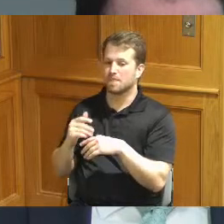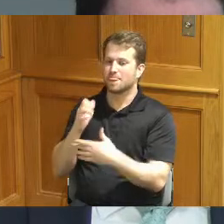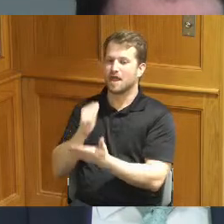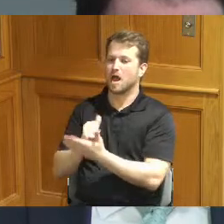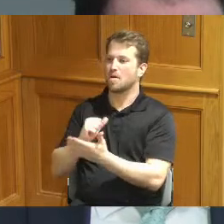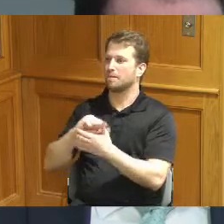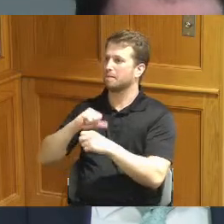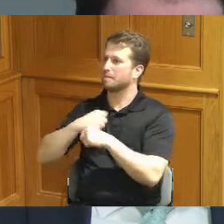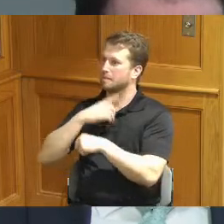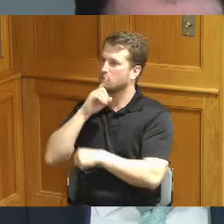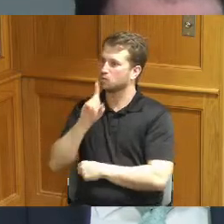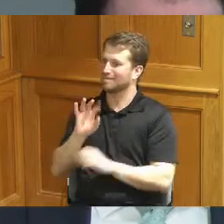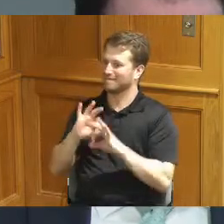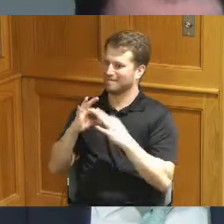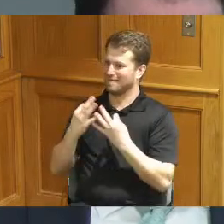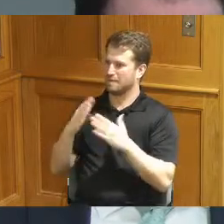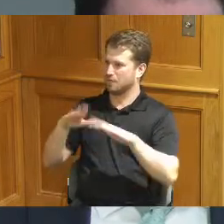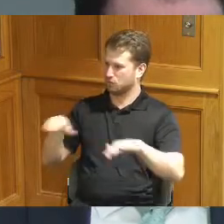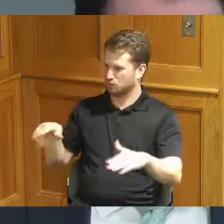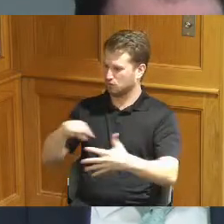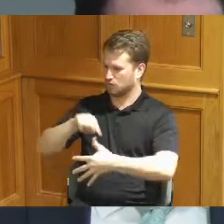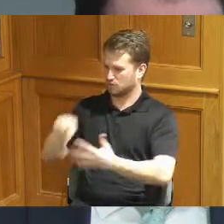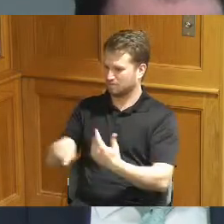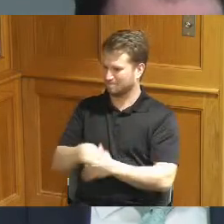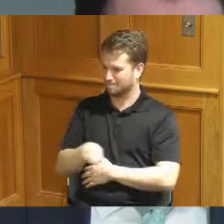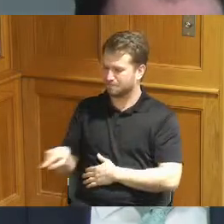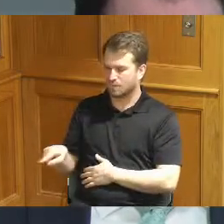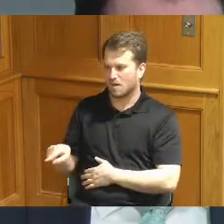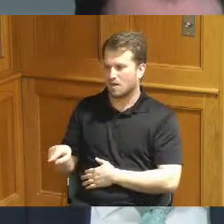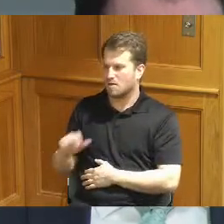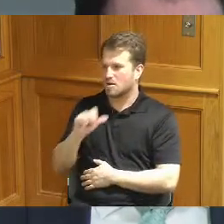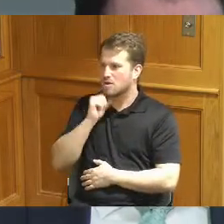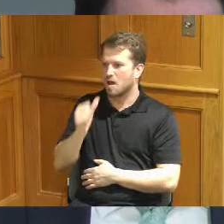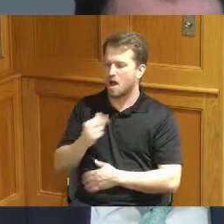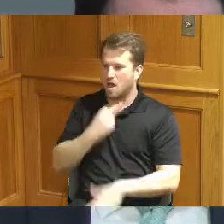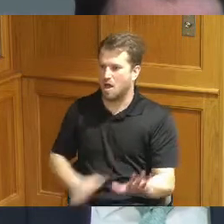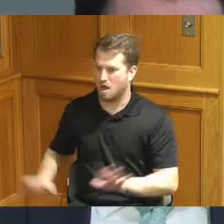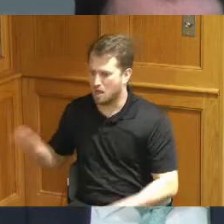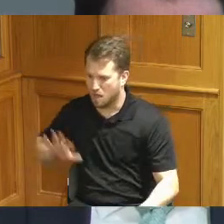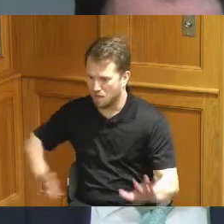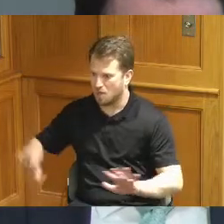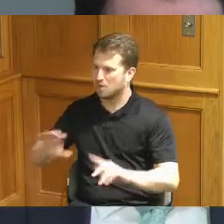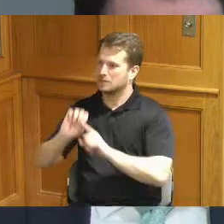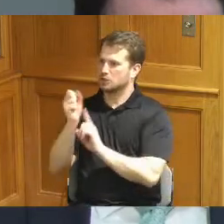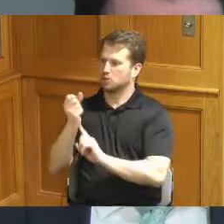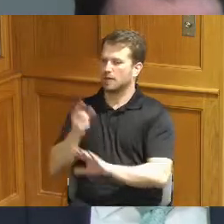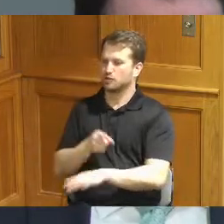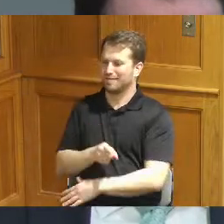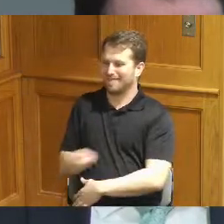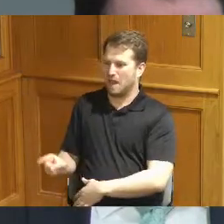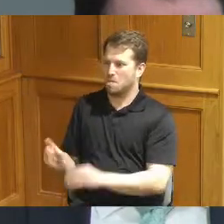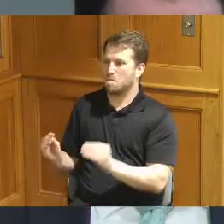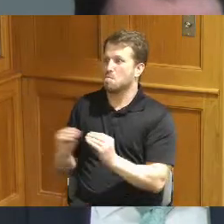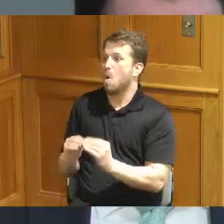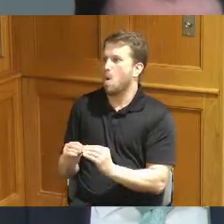that families and children don't wind up in a situation that puts them more likely to experience